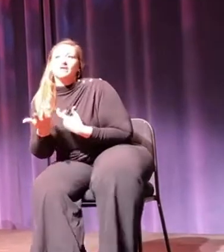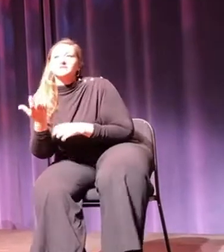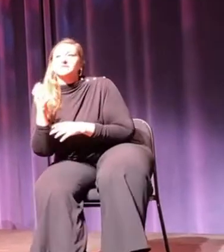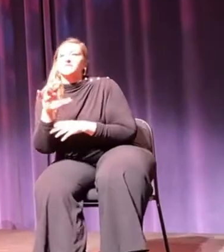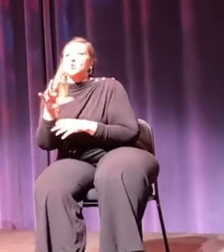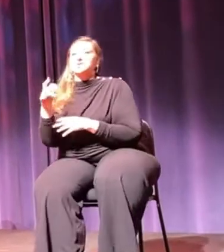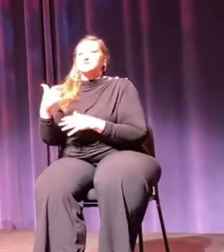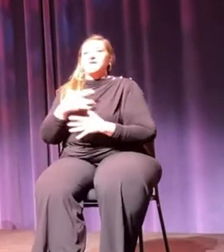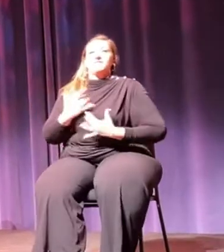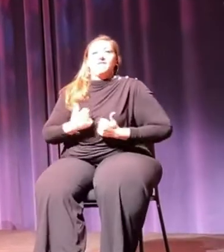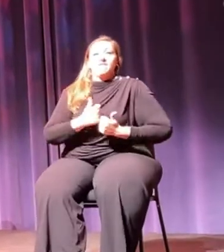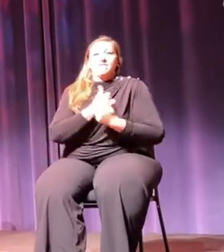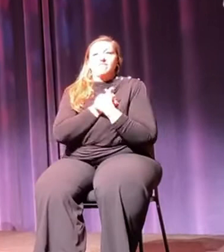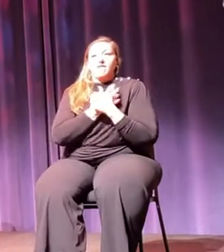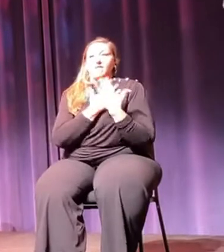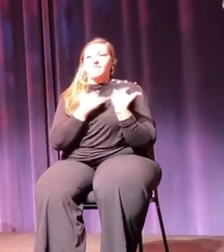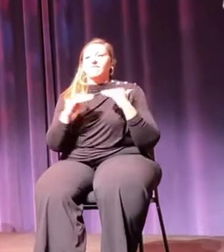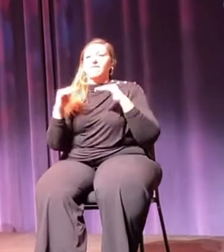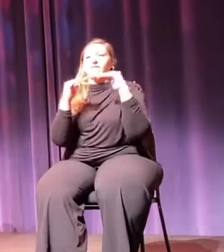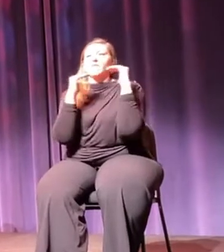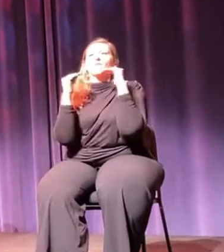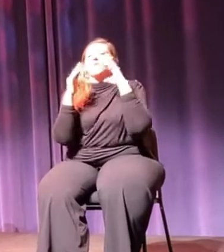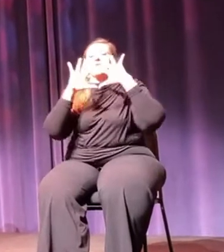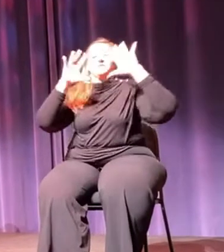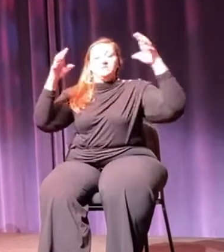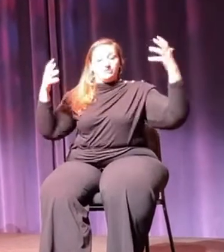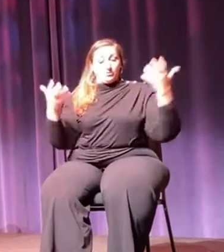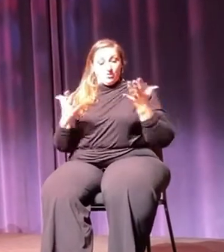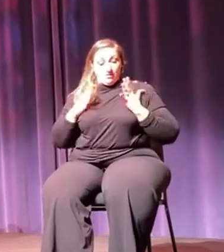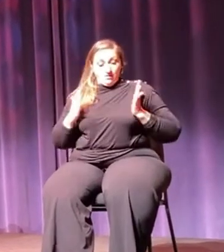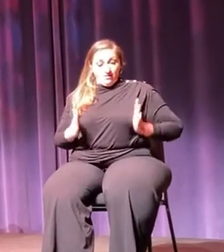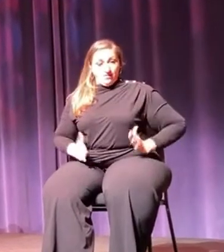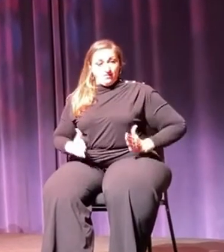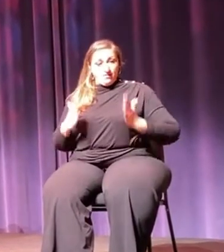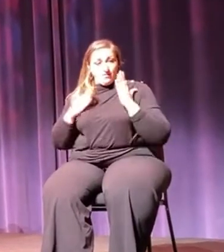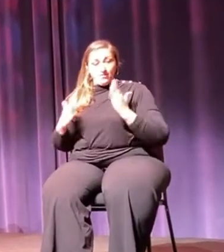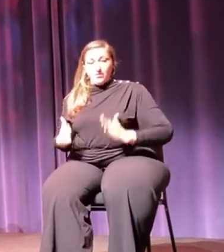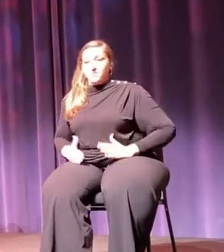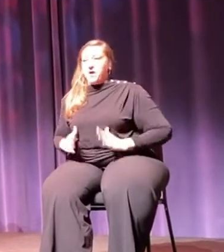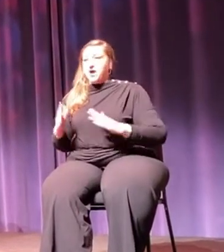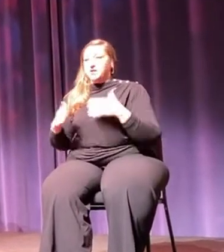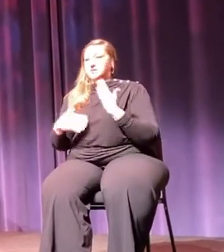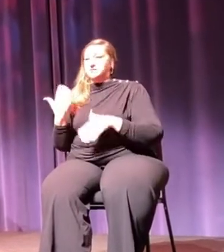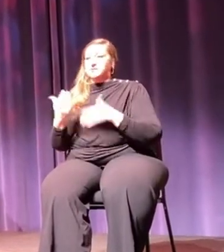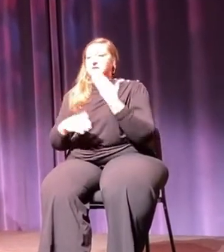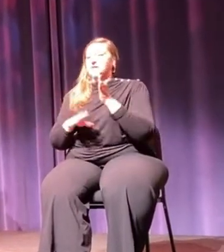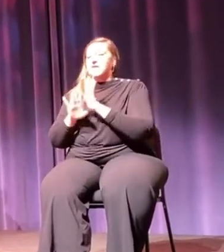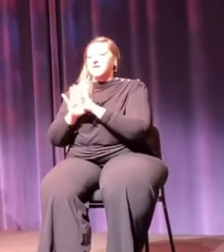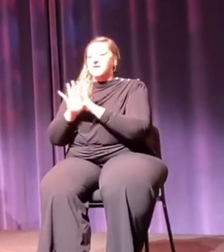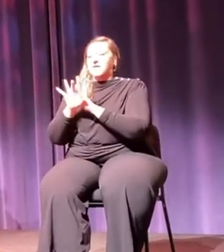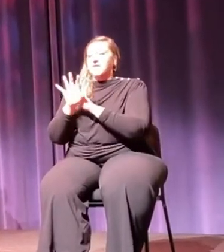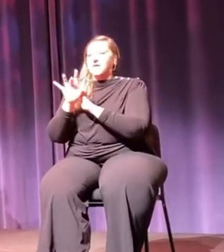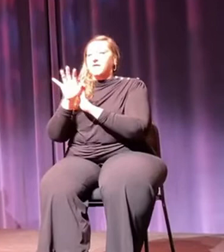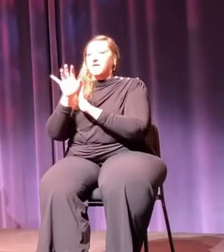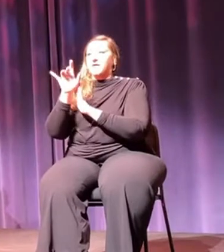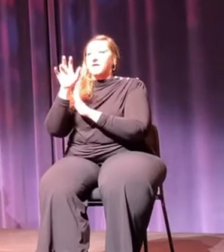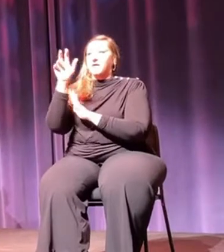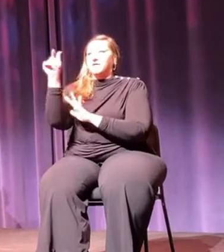equal the mass of their own bodies times the rate of acceleration by which they ran from their mirrors.